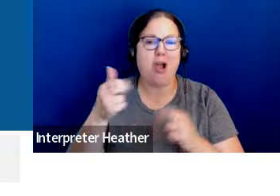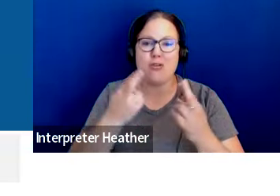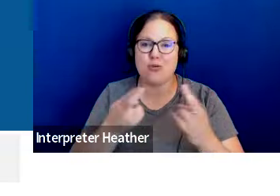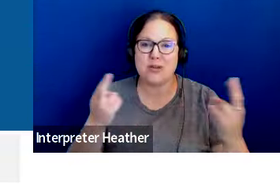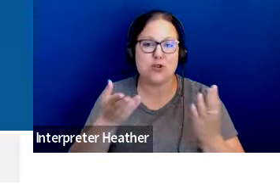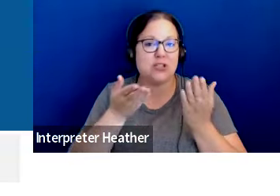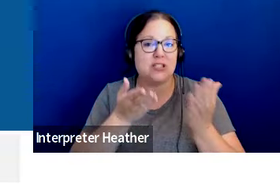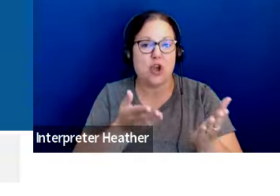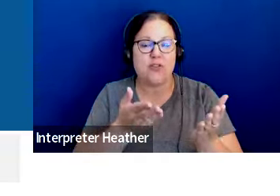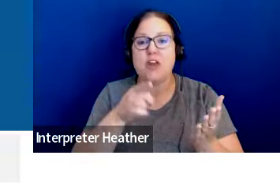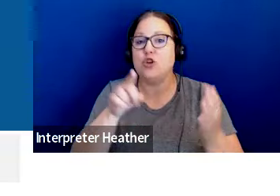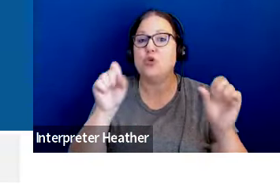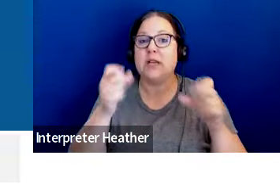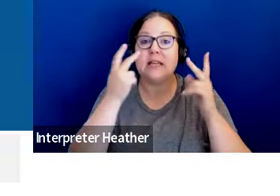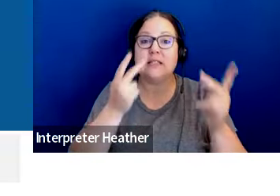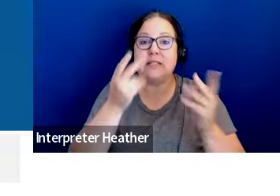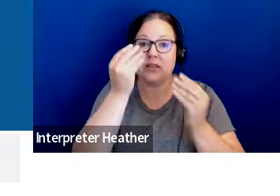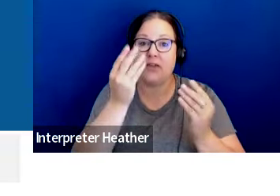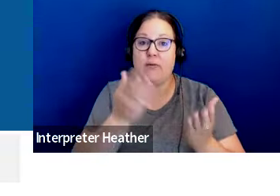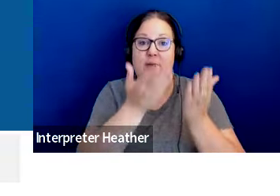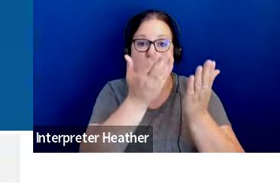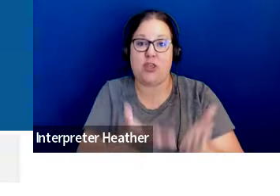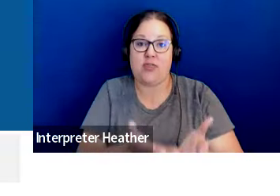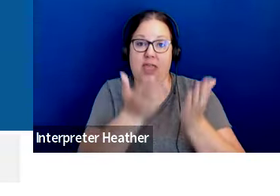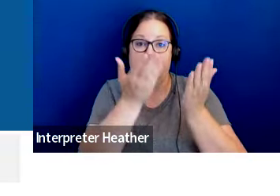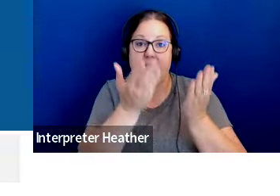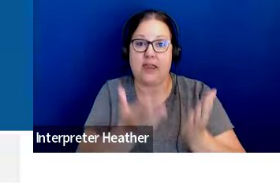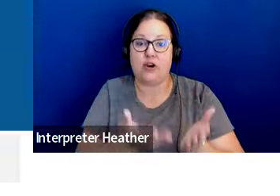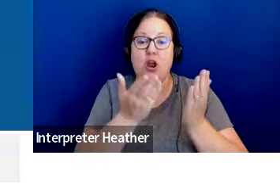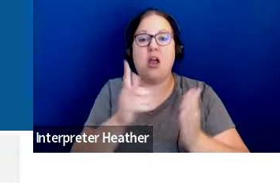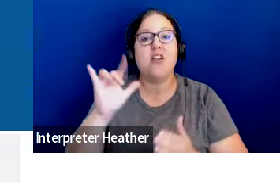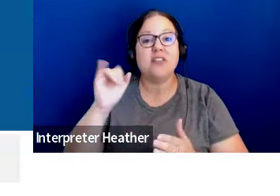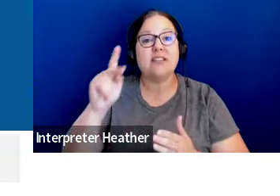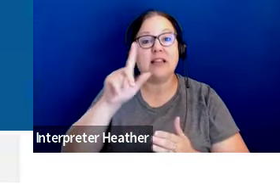can see the content here in our table of contents, which are links that can bring you to each section